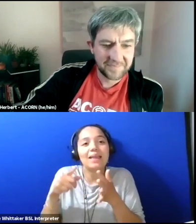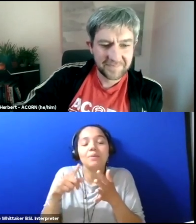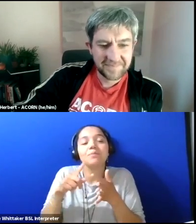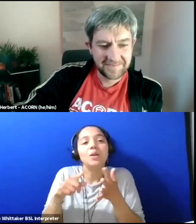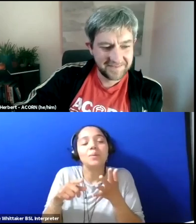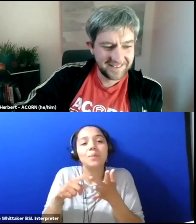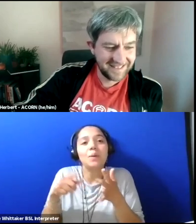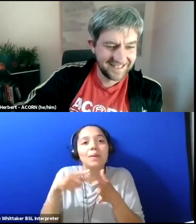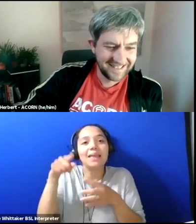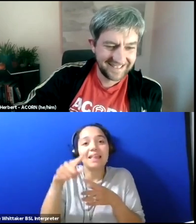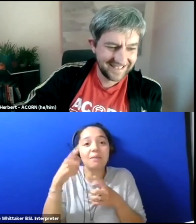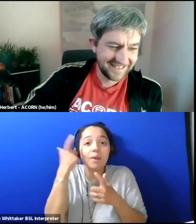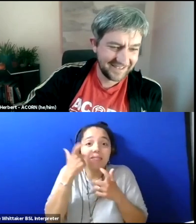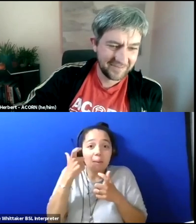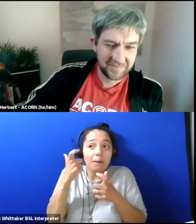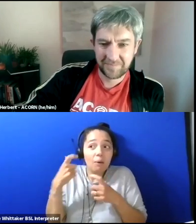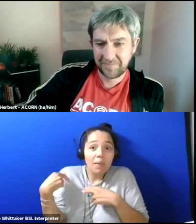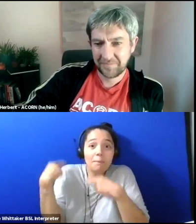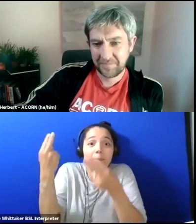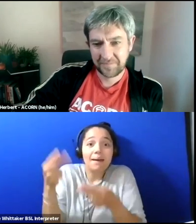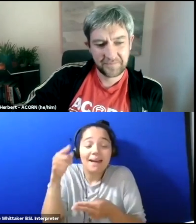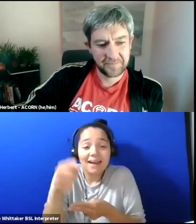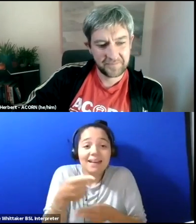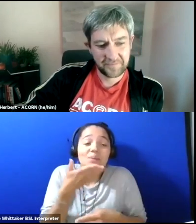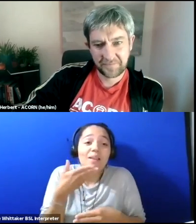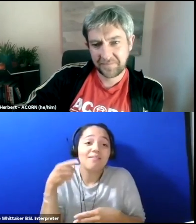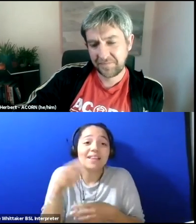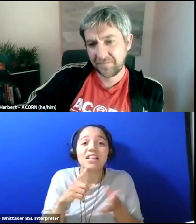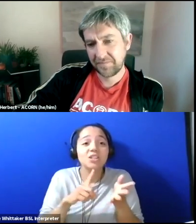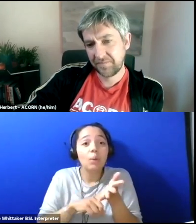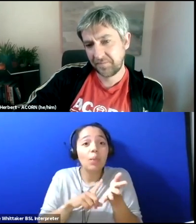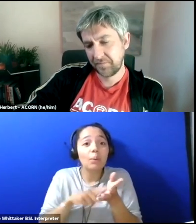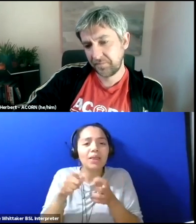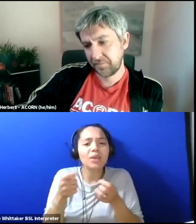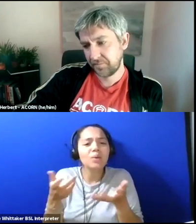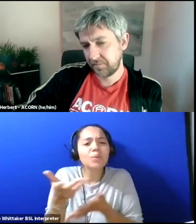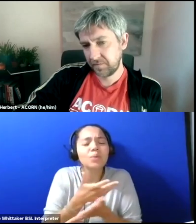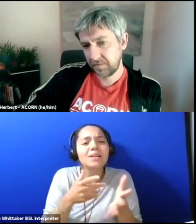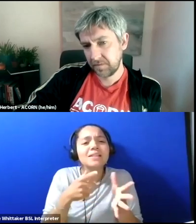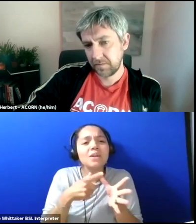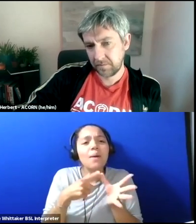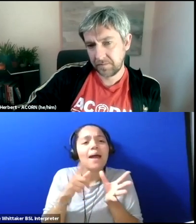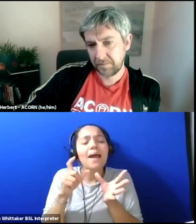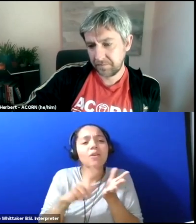else, we can come back to you. Lovely, yeah. Louis, you spoke about how ACORN is a Community Union, which is